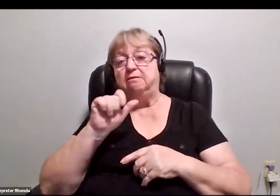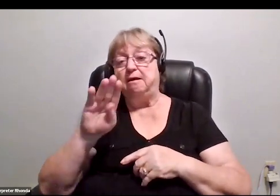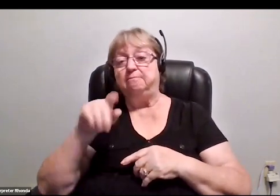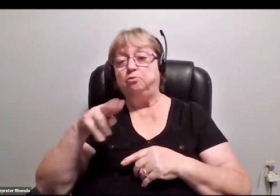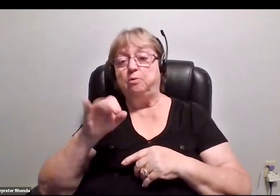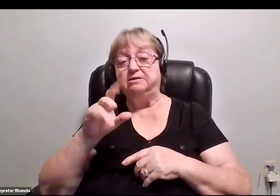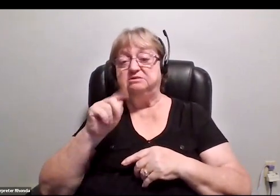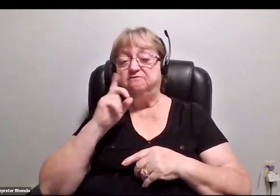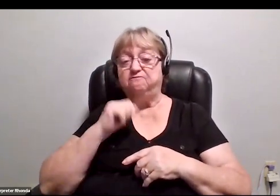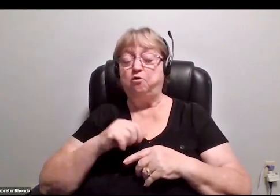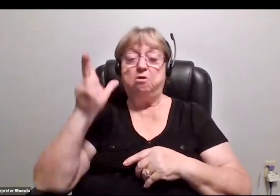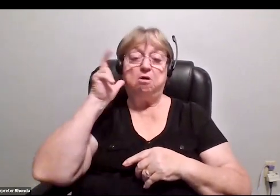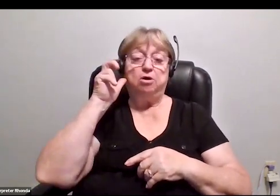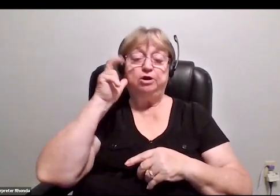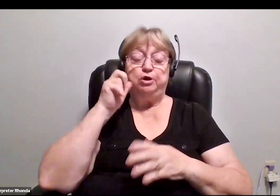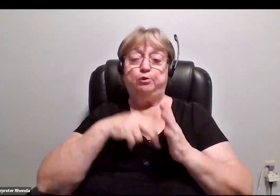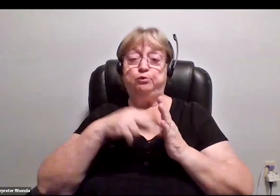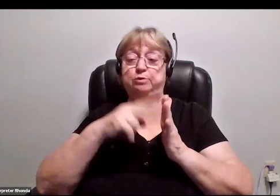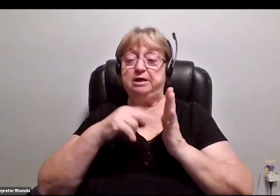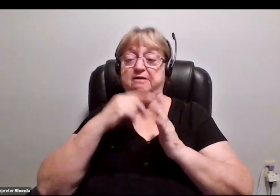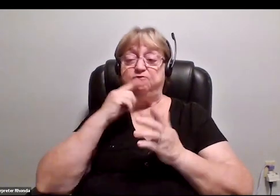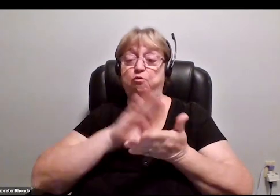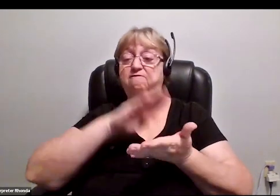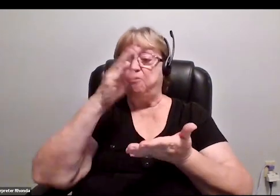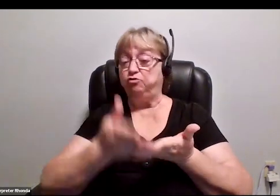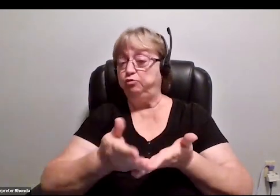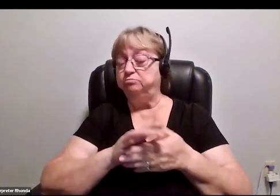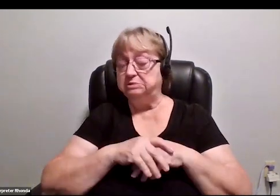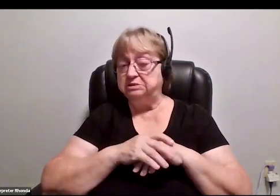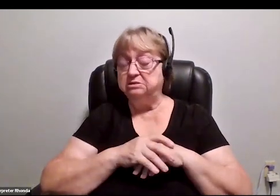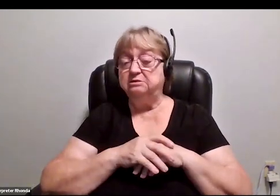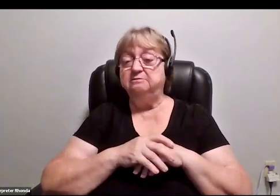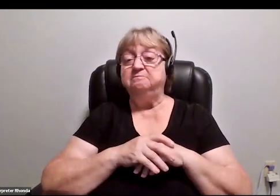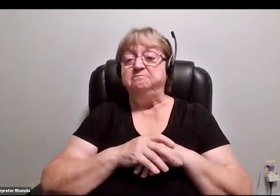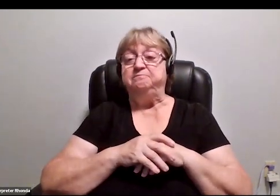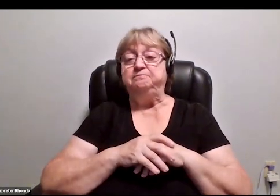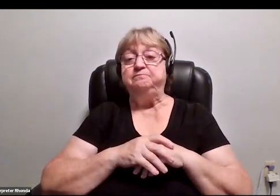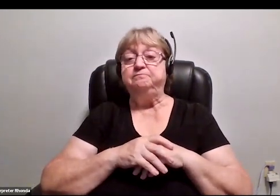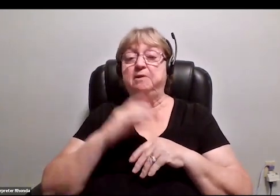for our volumes and it also would measure pH